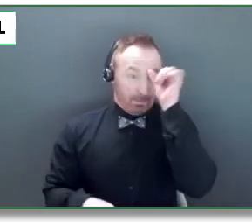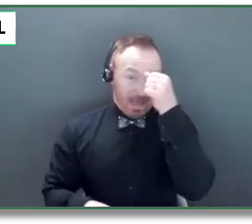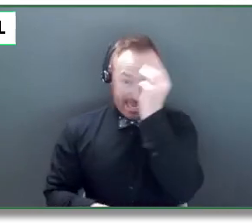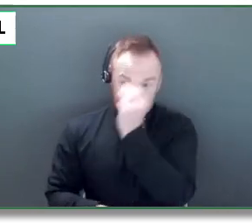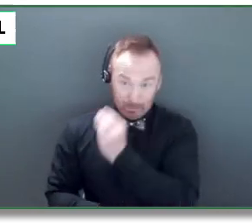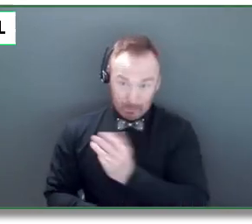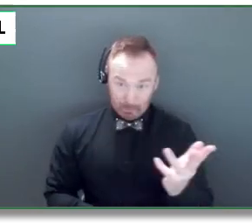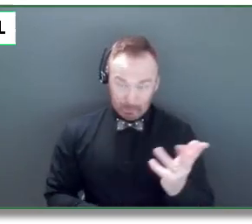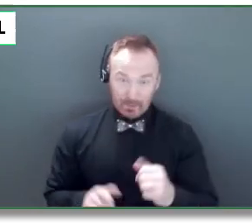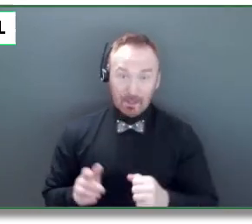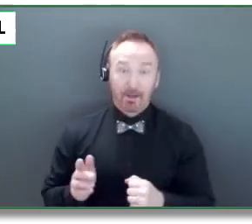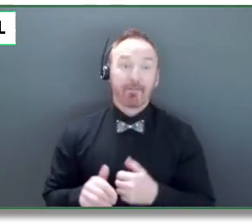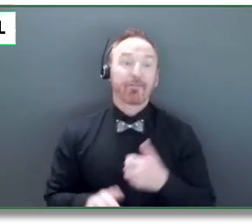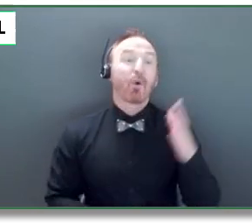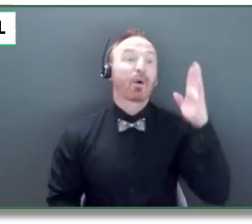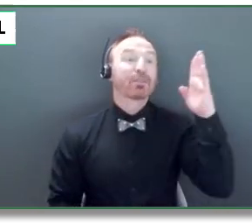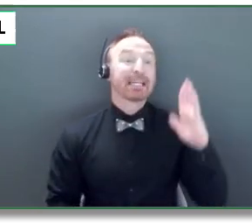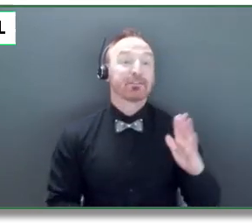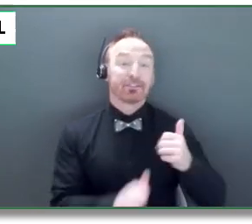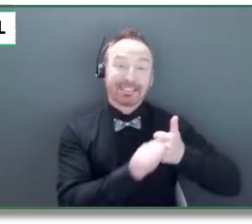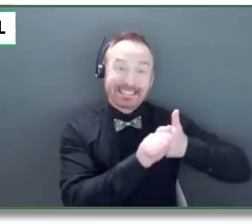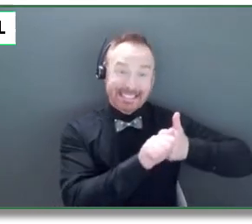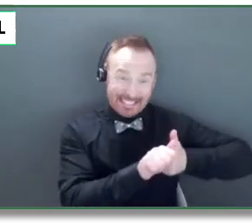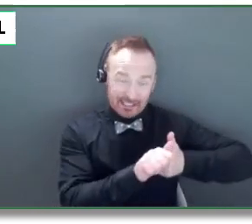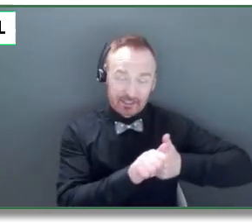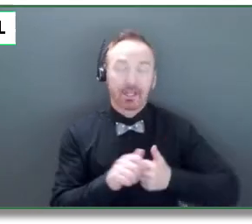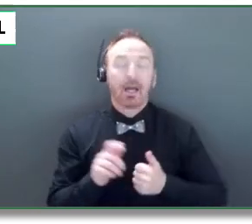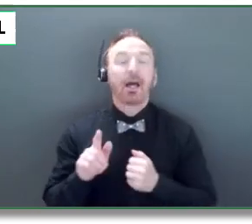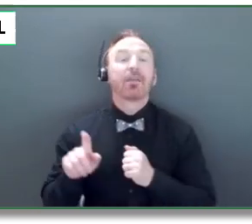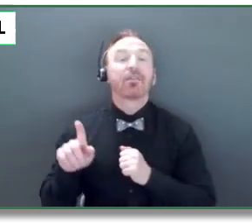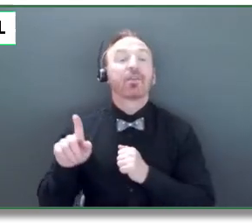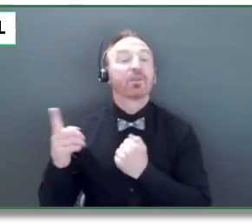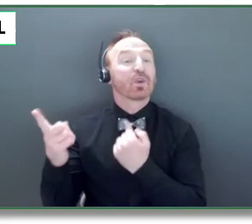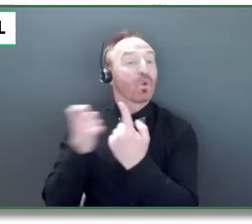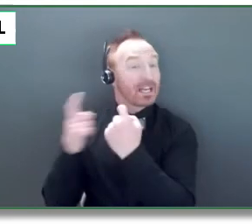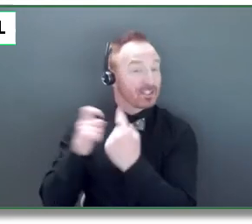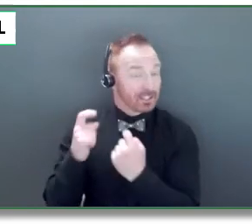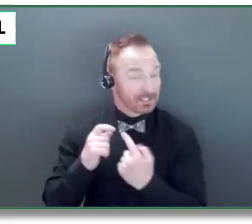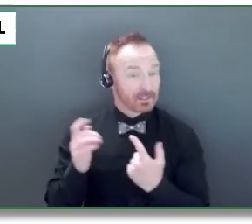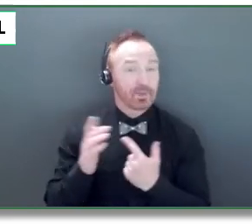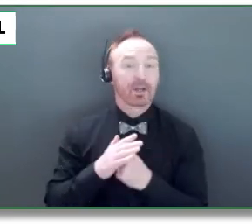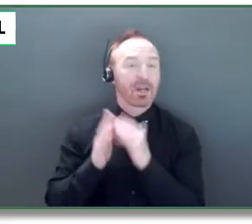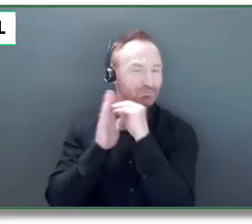presenters and send them over to each of the presenters afterwards and we have a